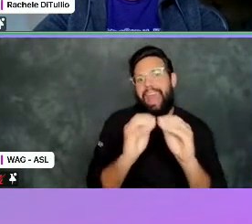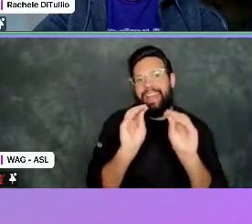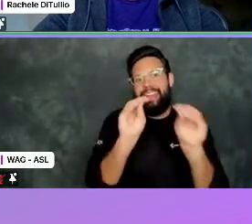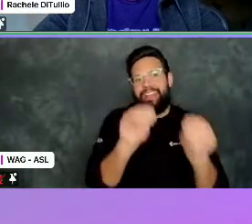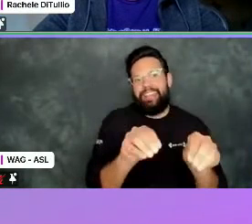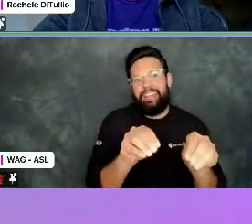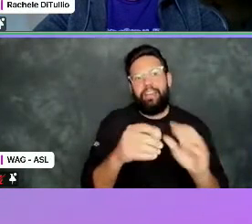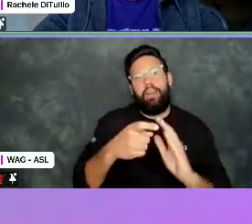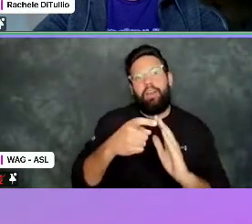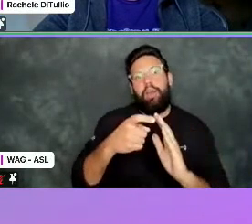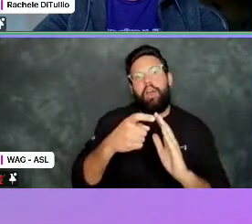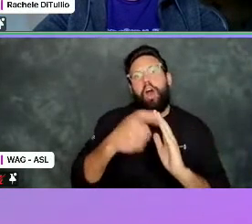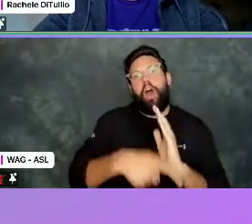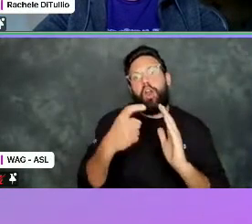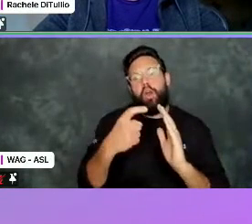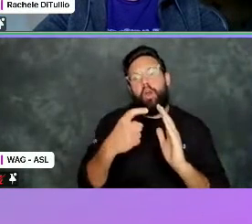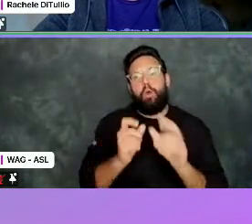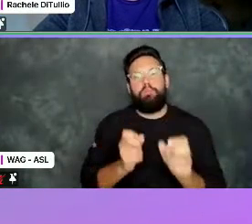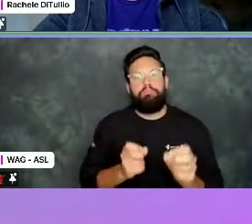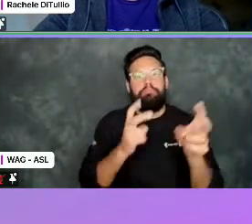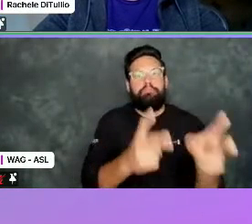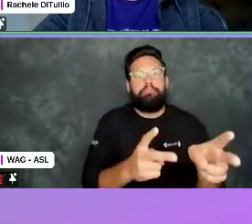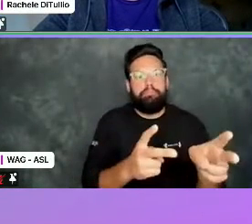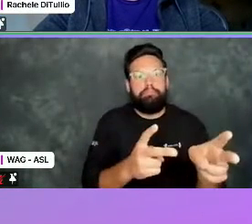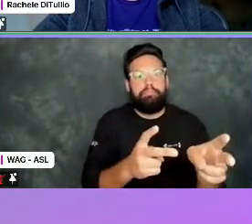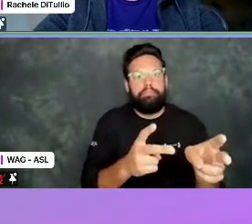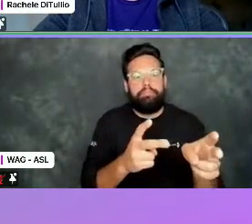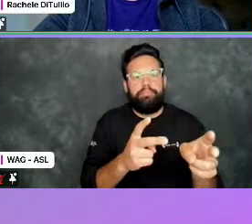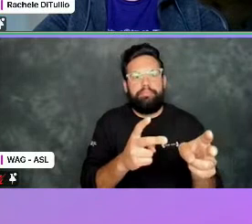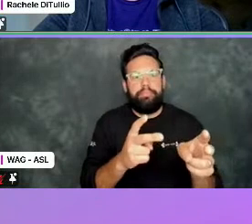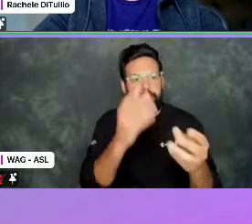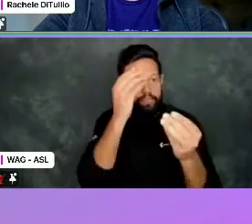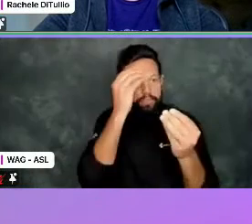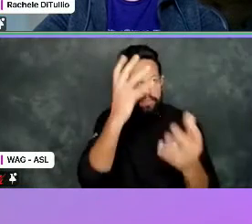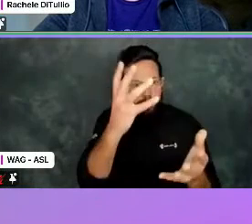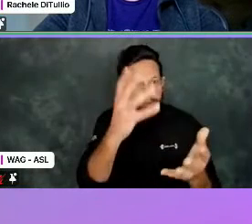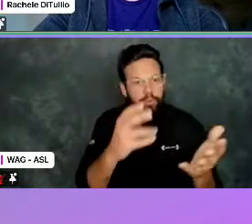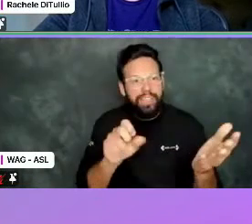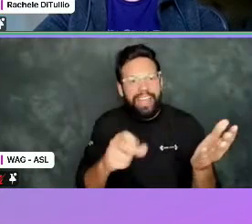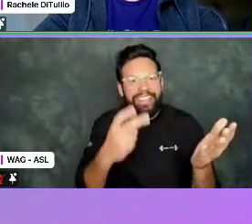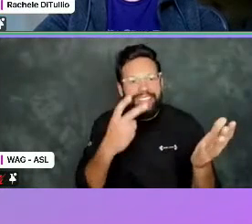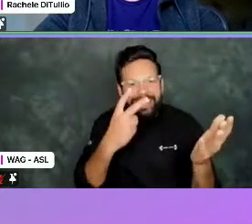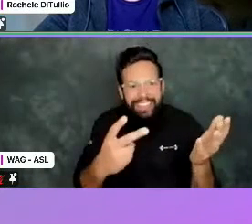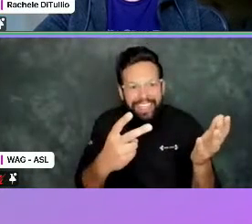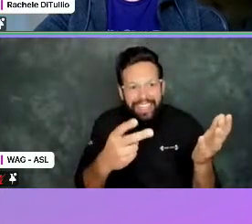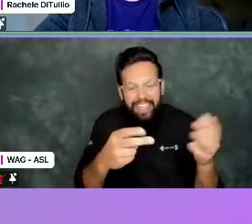[>>] Name * [>>] So it says cats name, star, edit record,